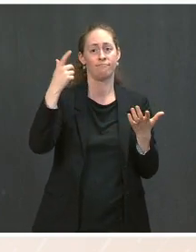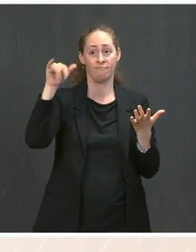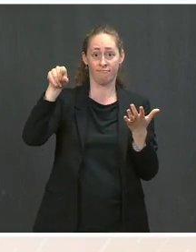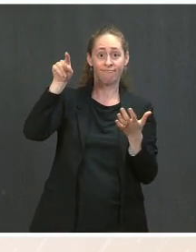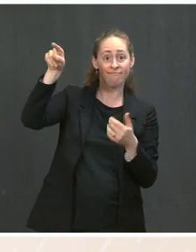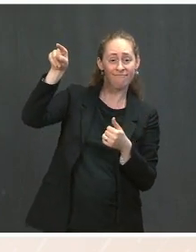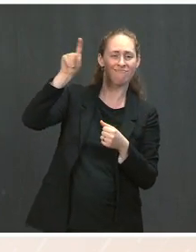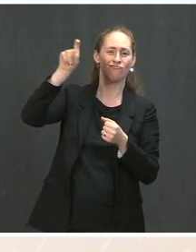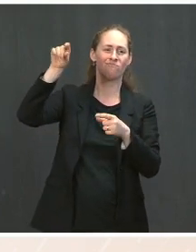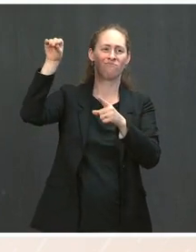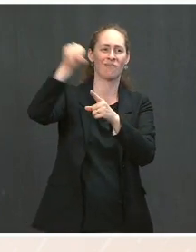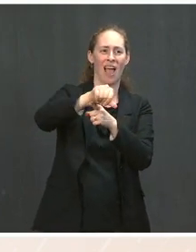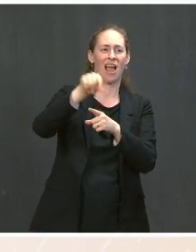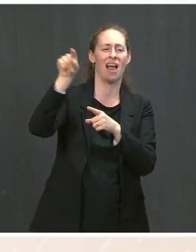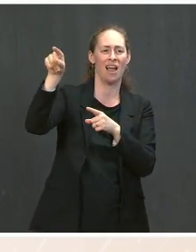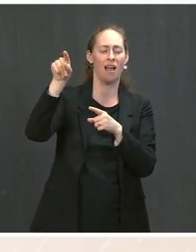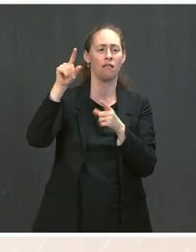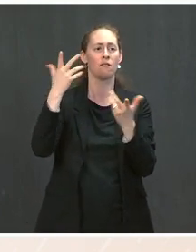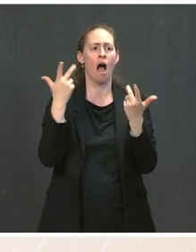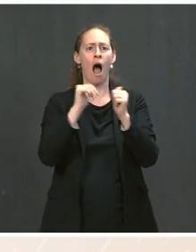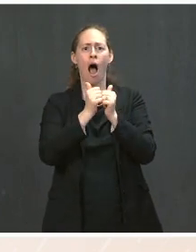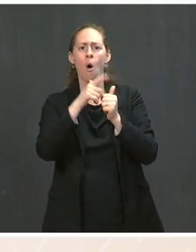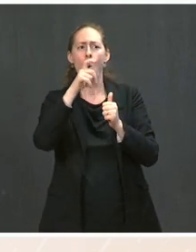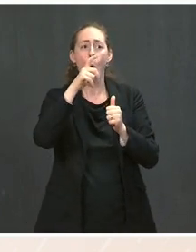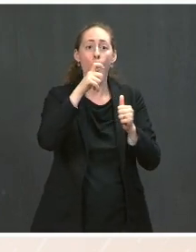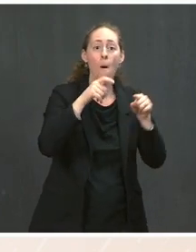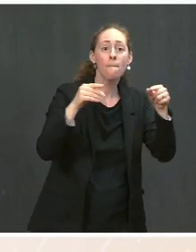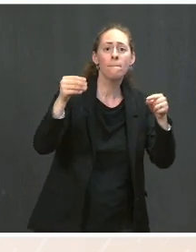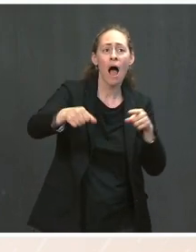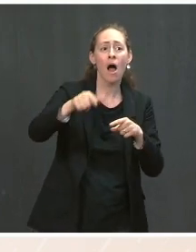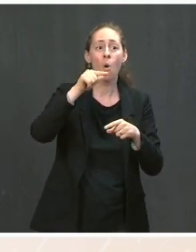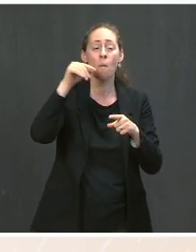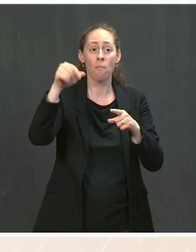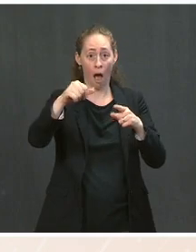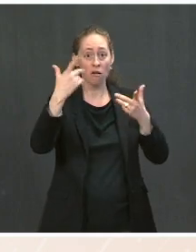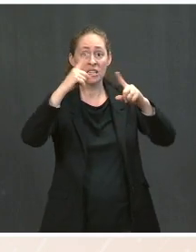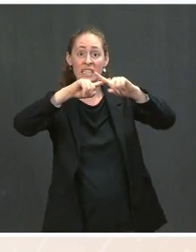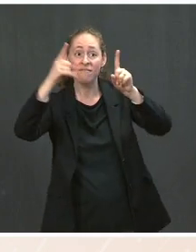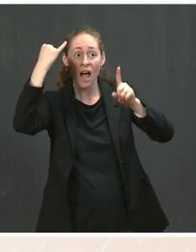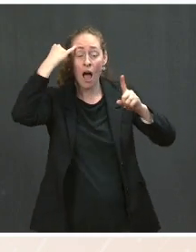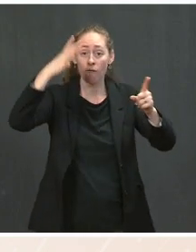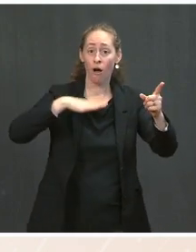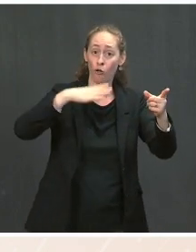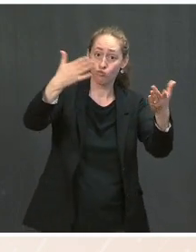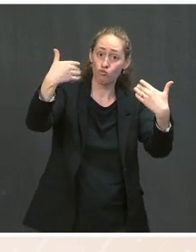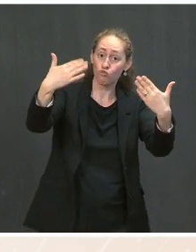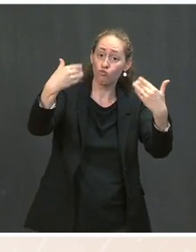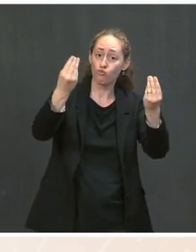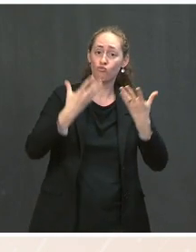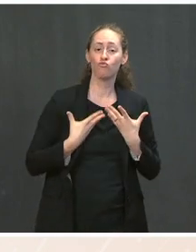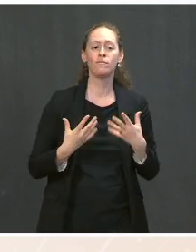If others have alternatives to that, he's quite open to a range of options. The Press: And one on climate. I know the summit is next week.